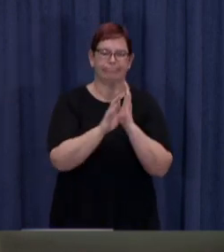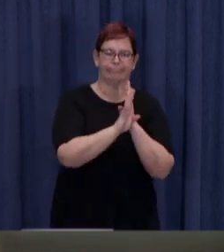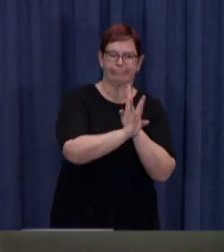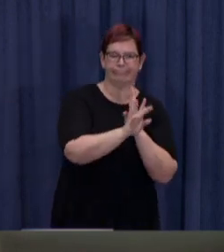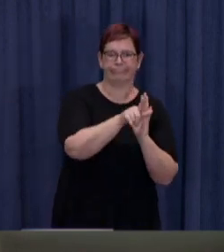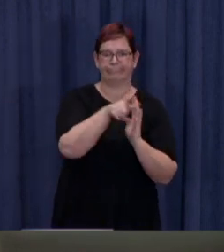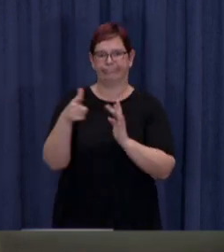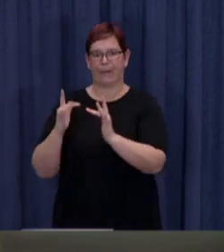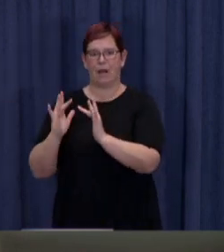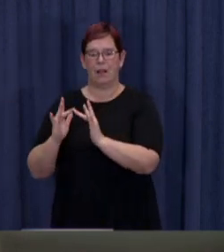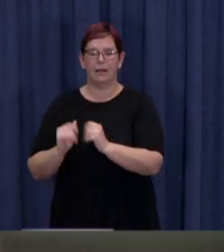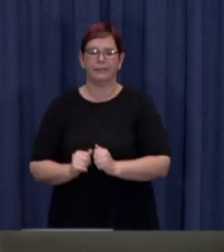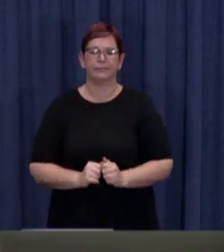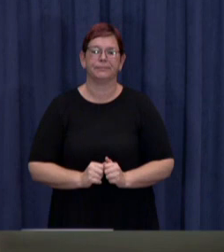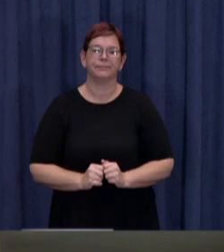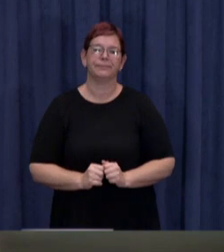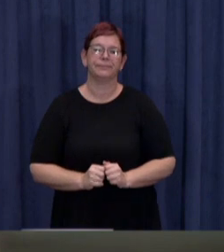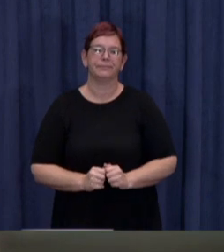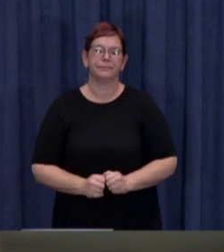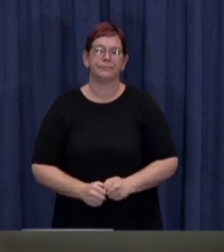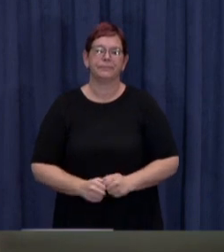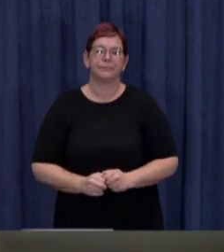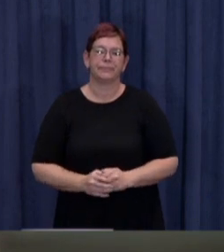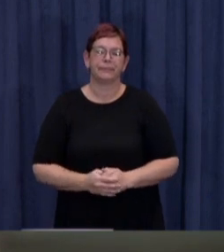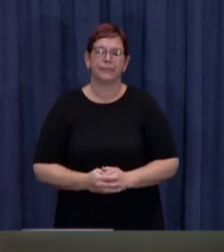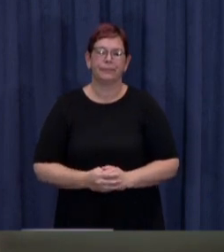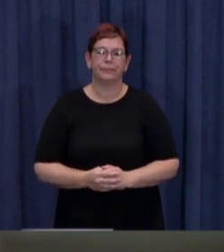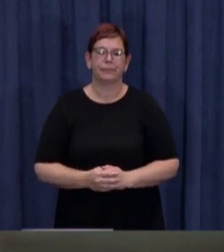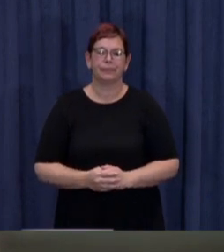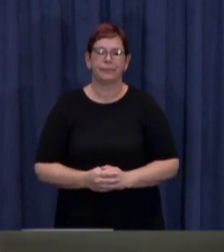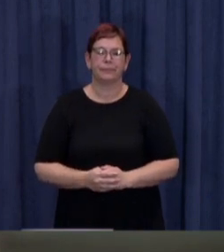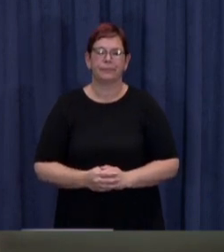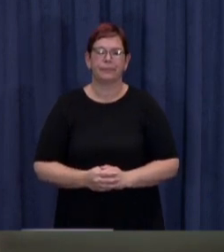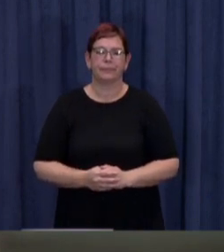with non-essential businesses being ordered to closed